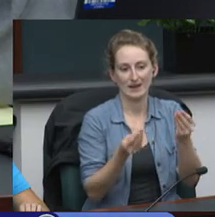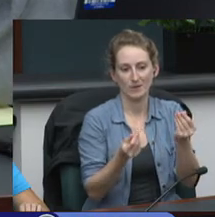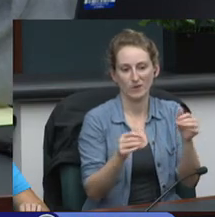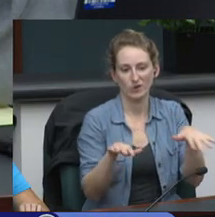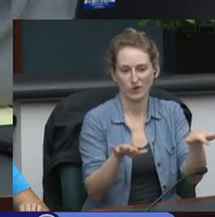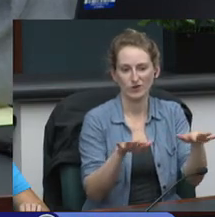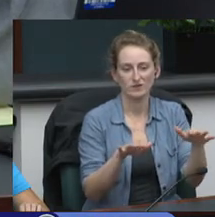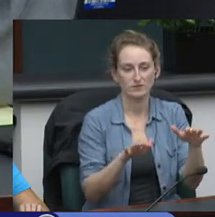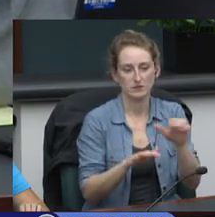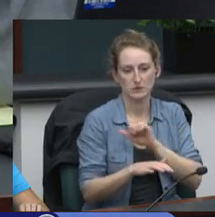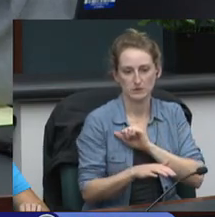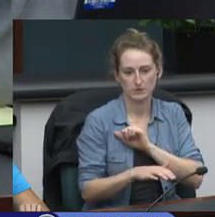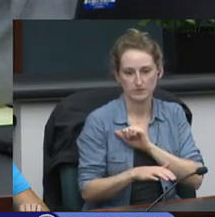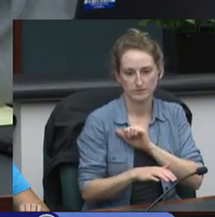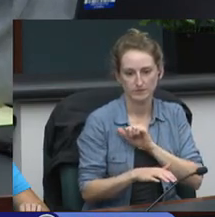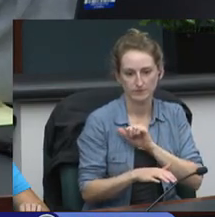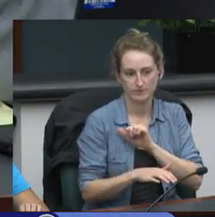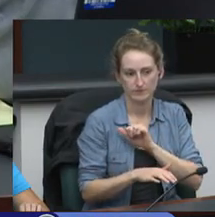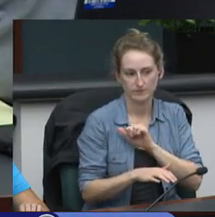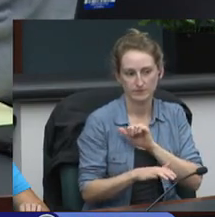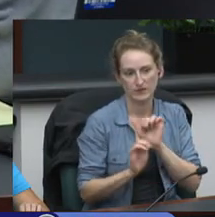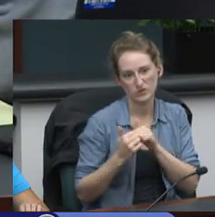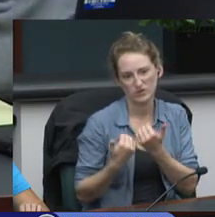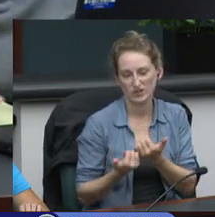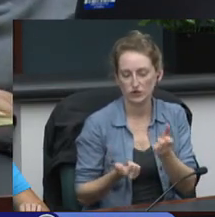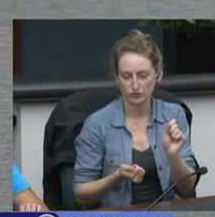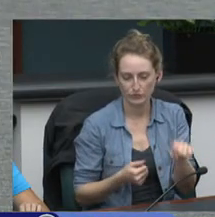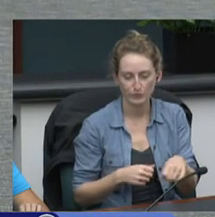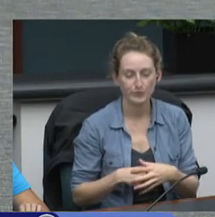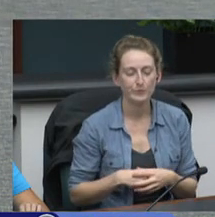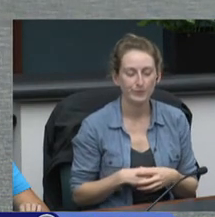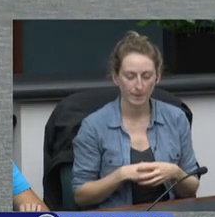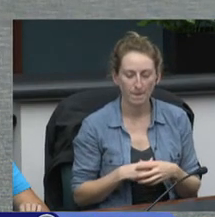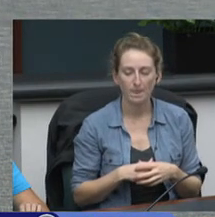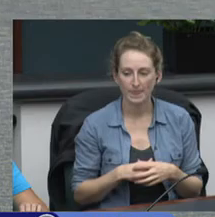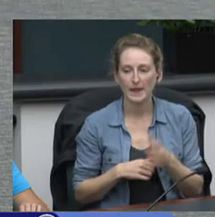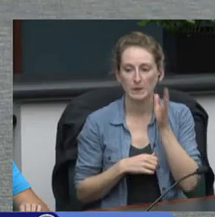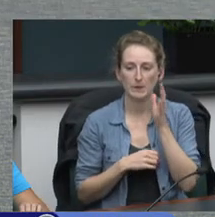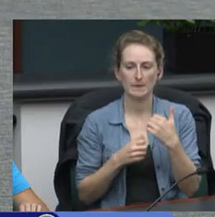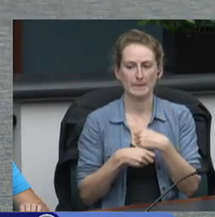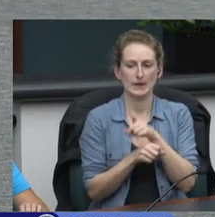but but we'll check and make sure that goes in there yeah with a minute